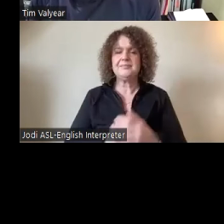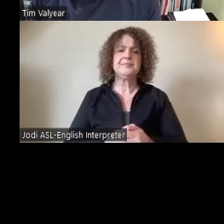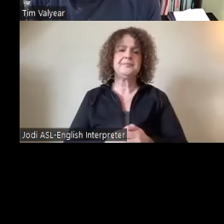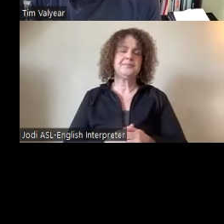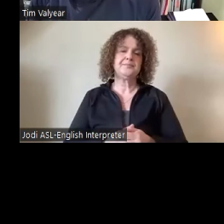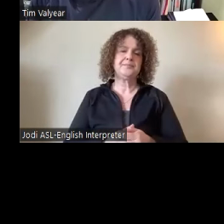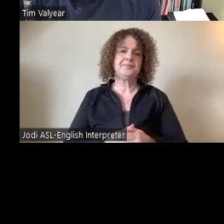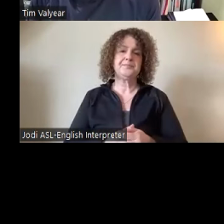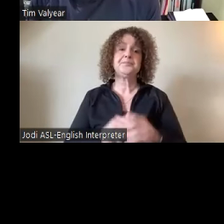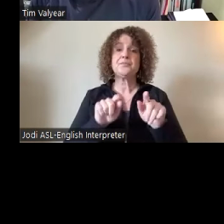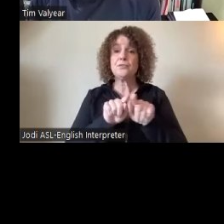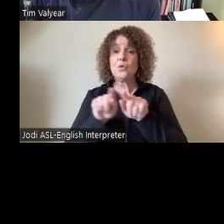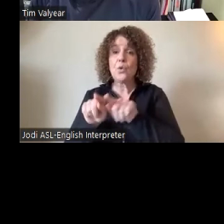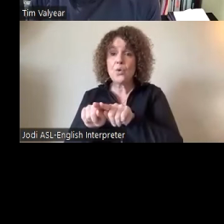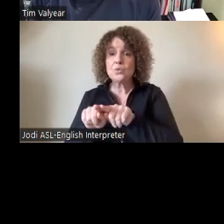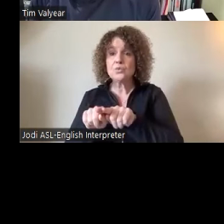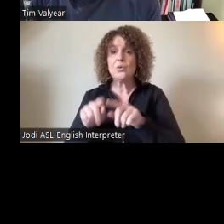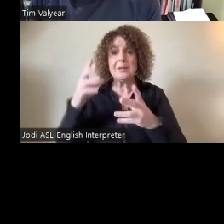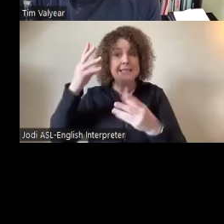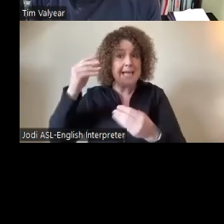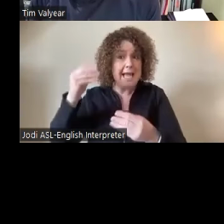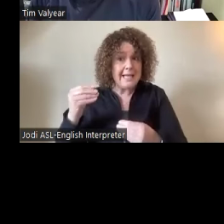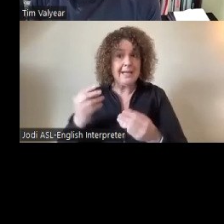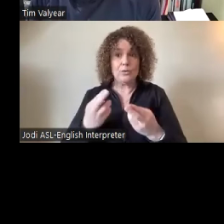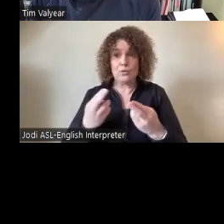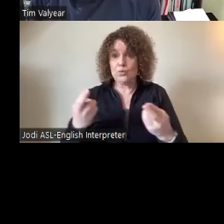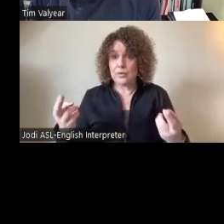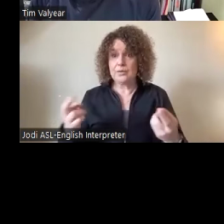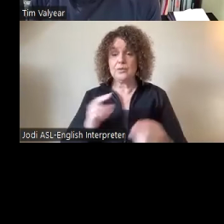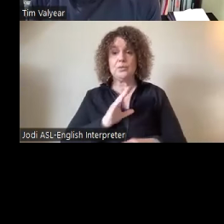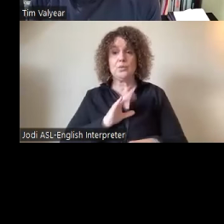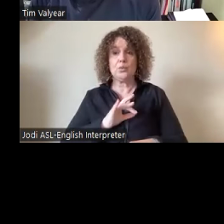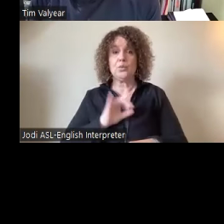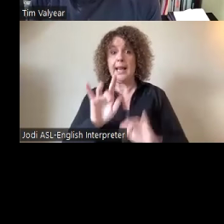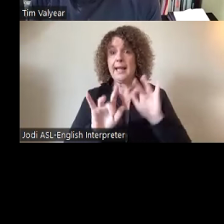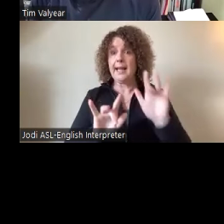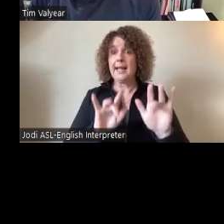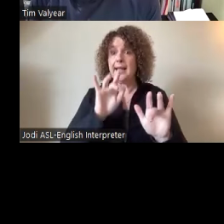about COVID and